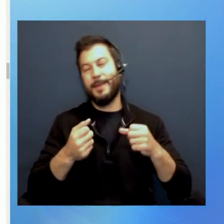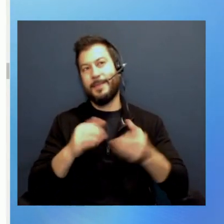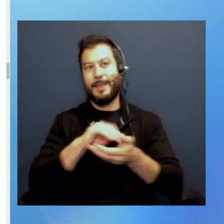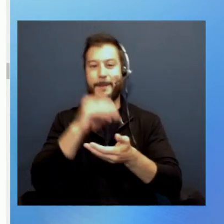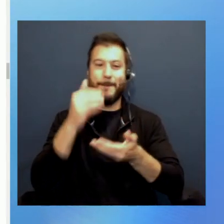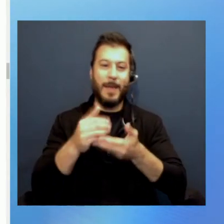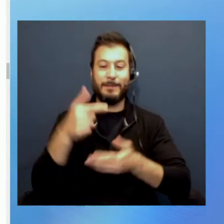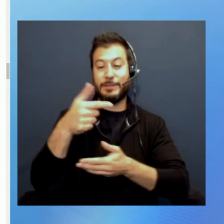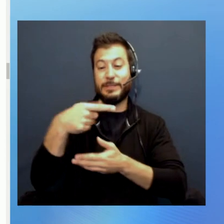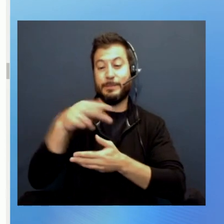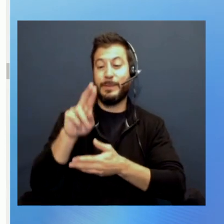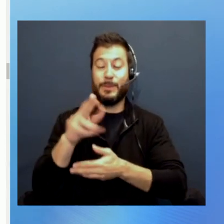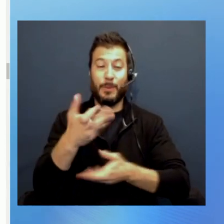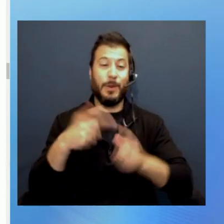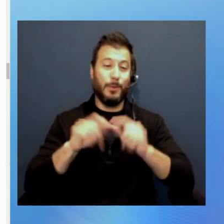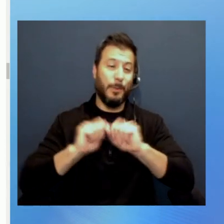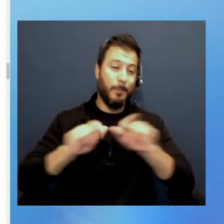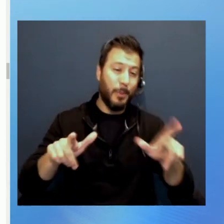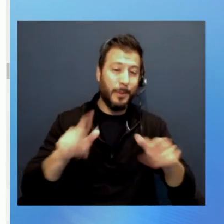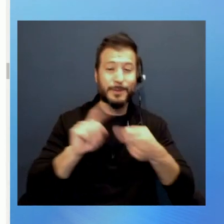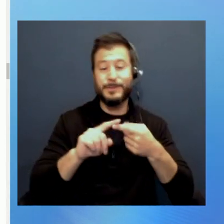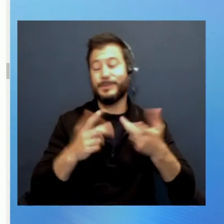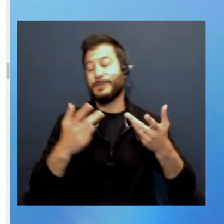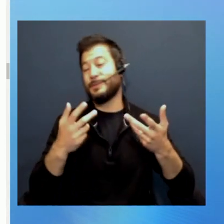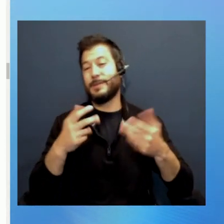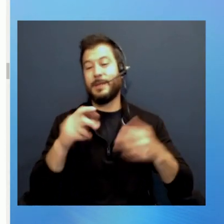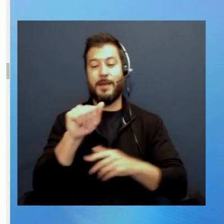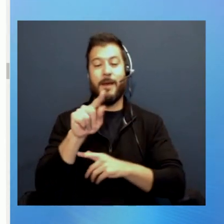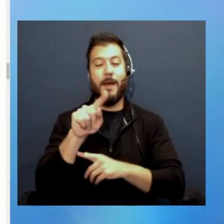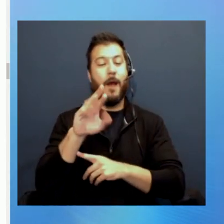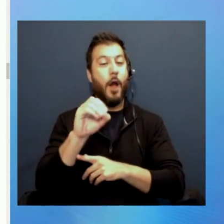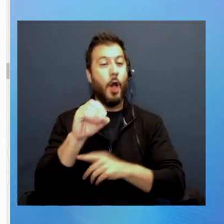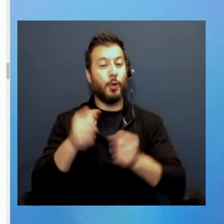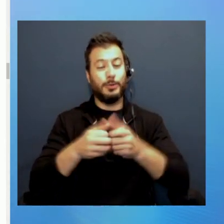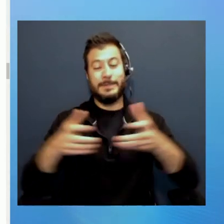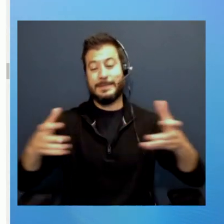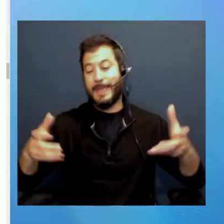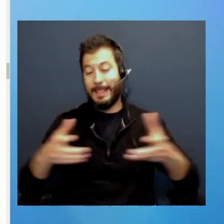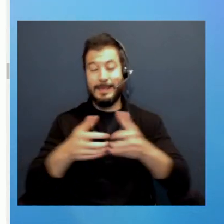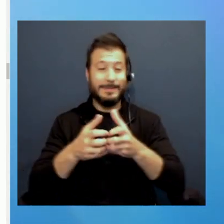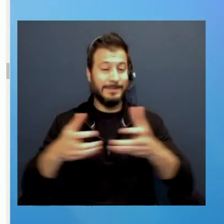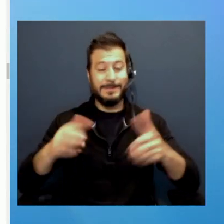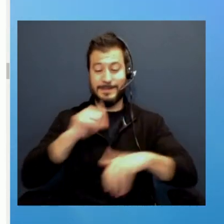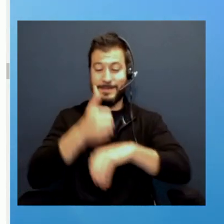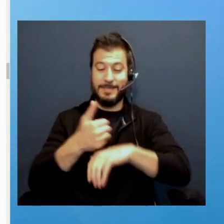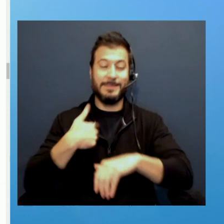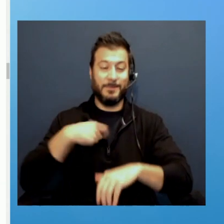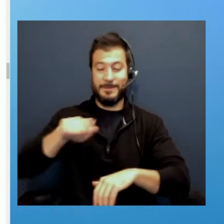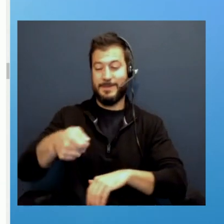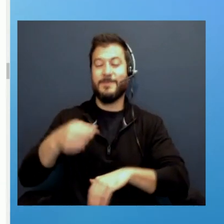deploy to the amount of GPUs that you want to deploy to the autoscaling settings that we've